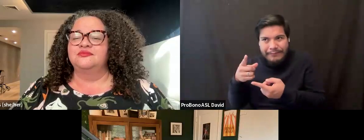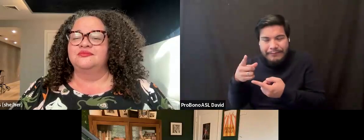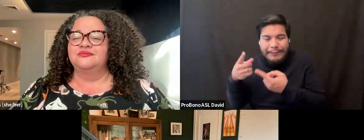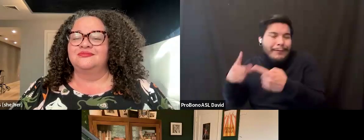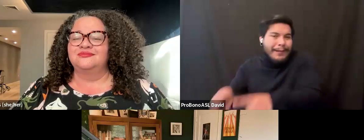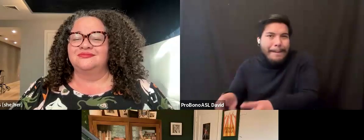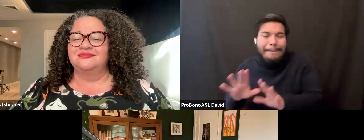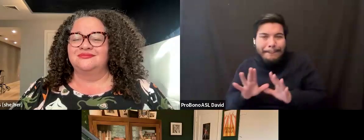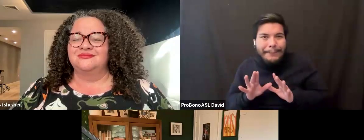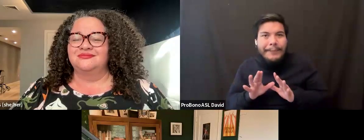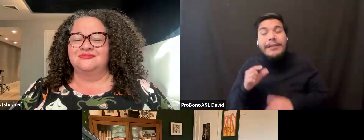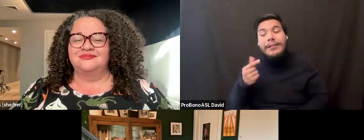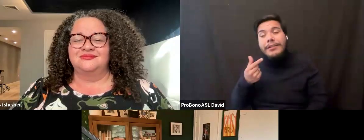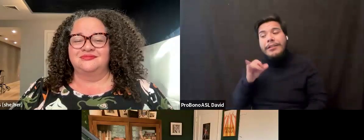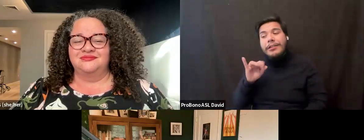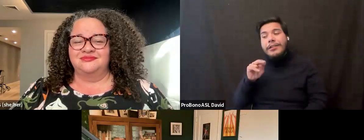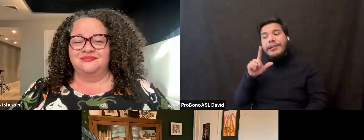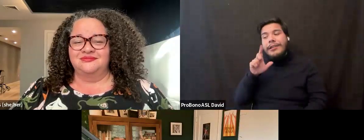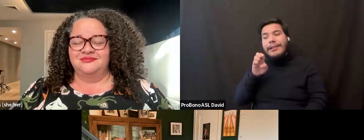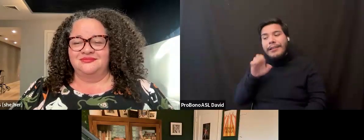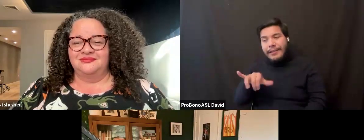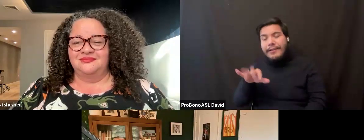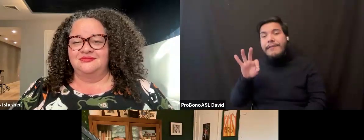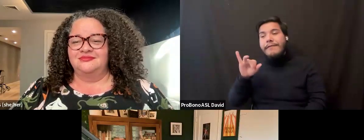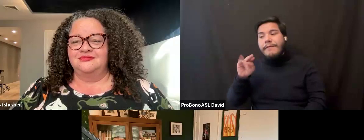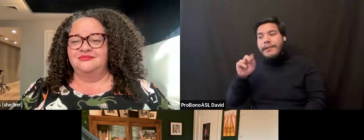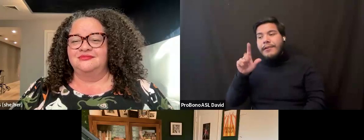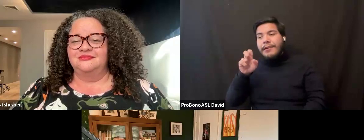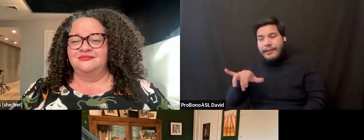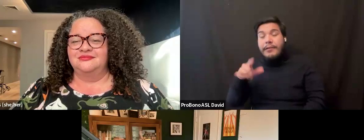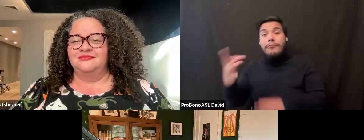Jeannie Finley reached out and asked first